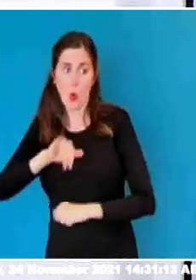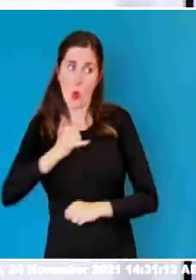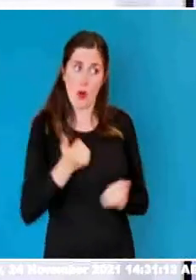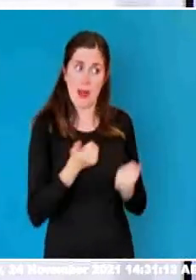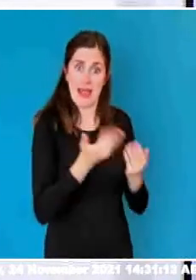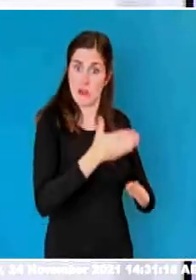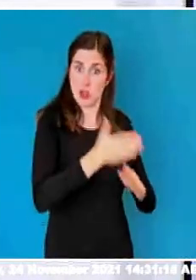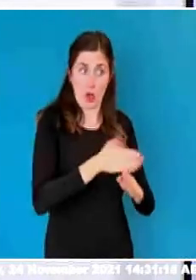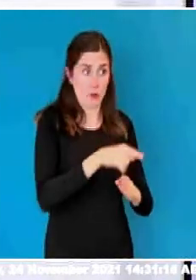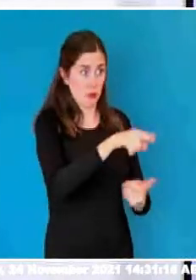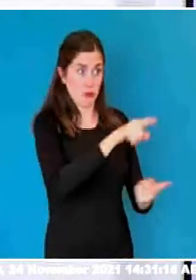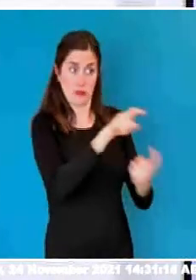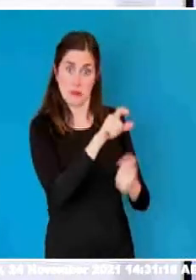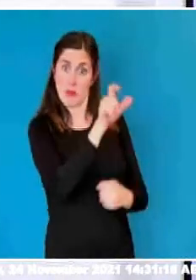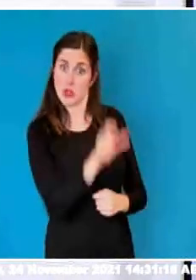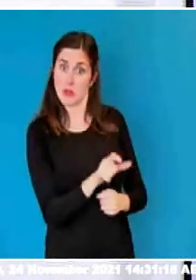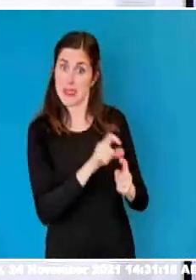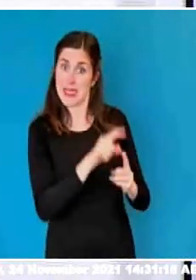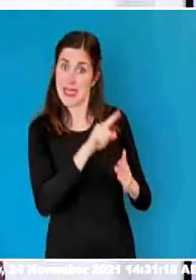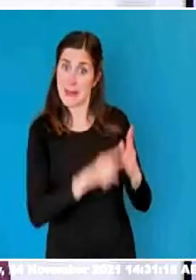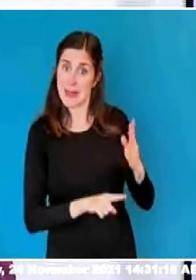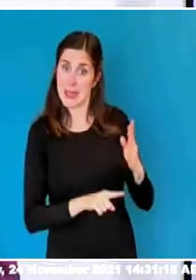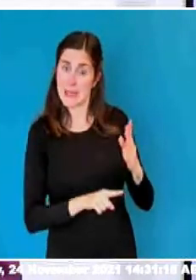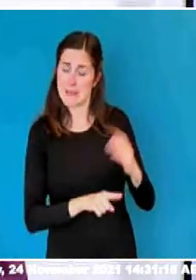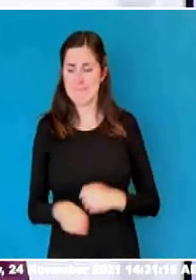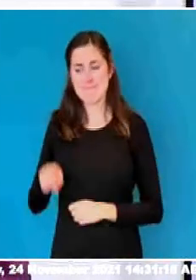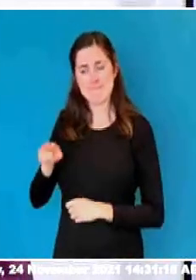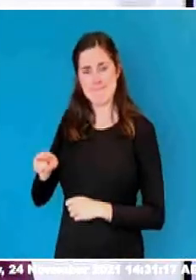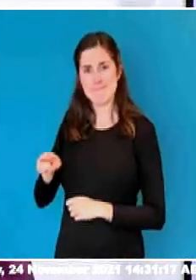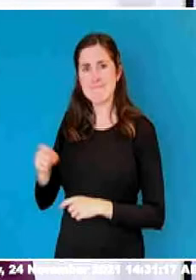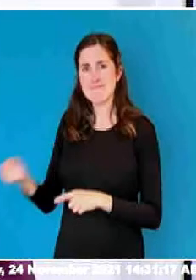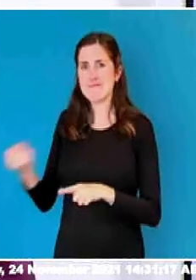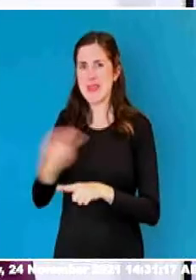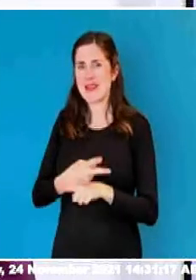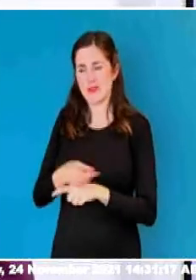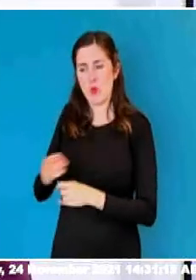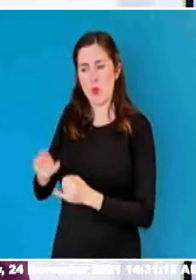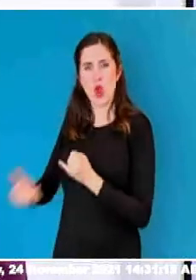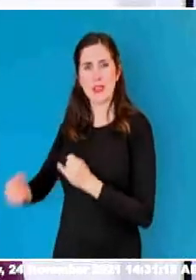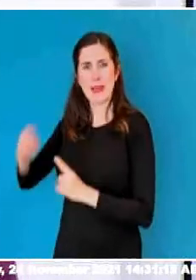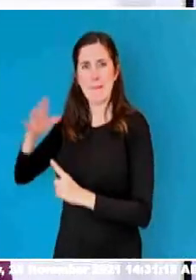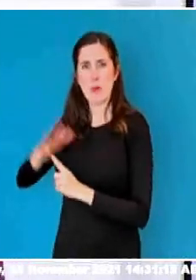health and safety obligations would trump any obligation to employ a person with